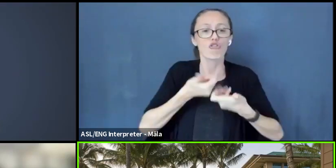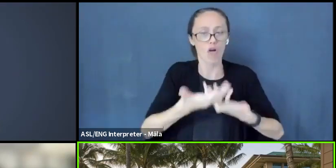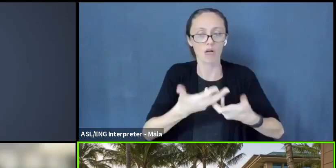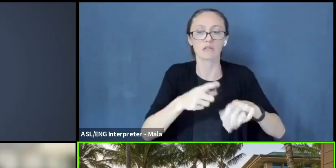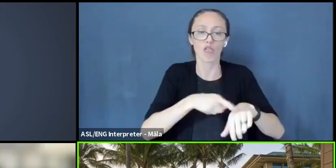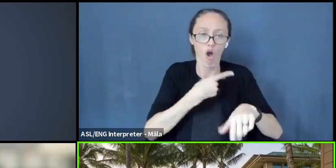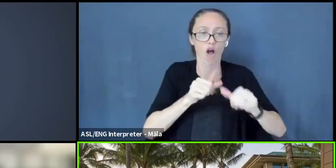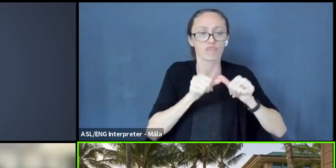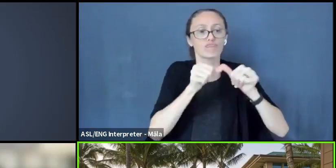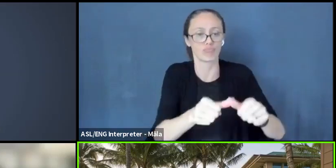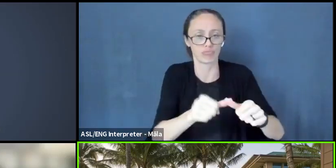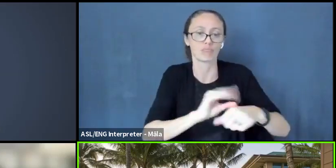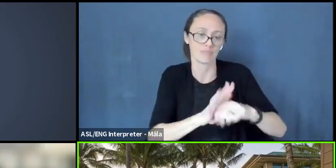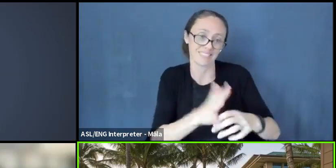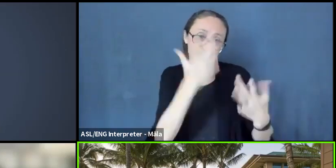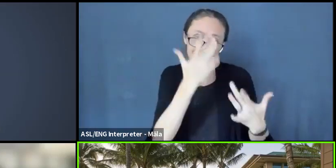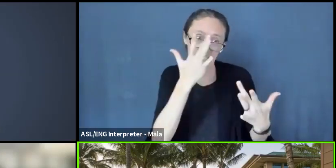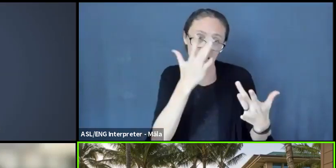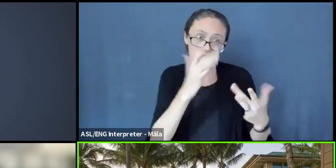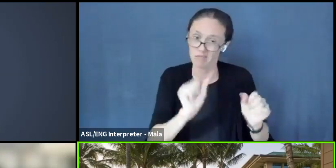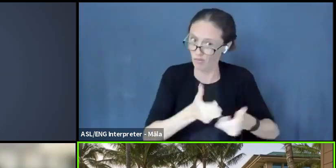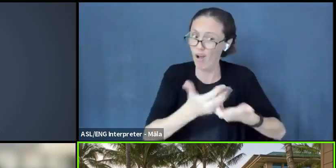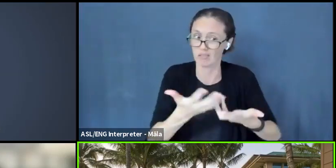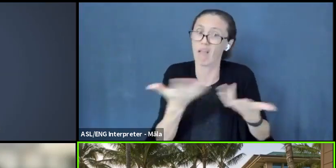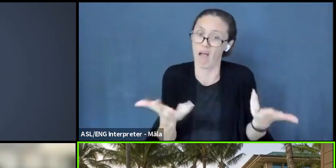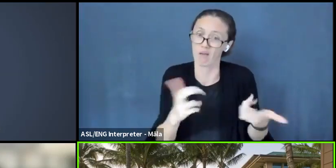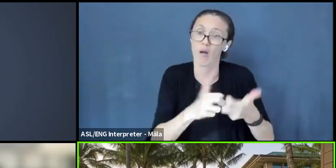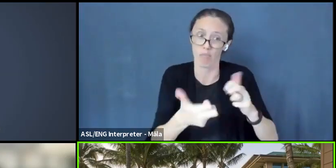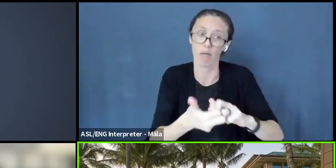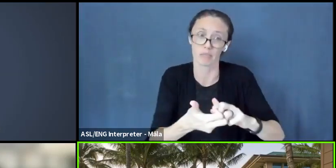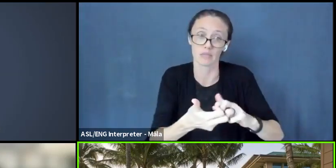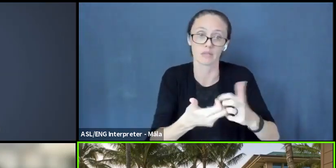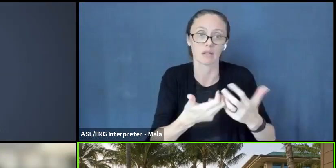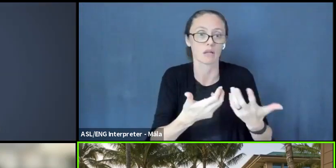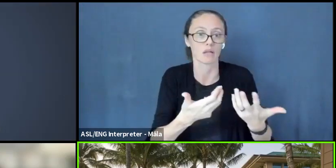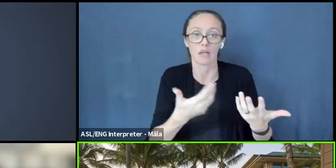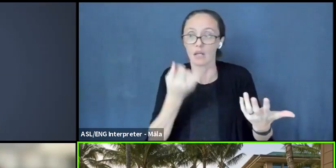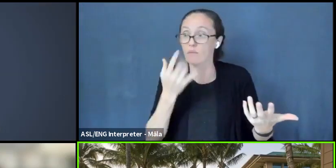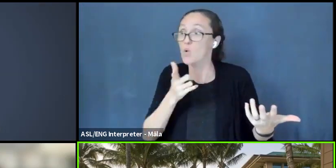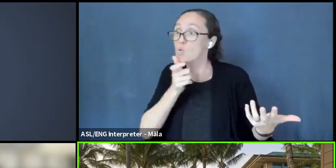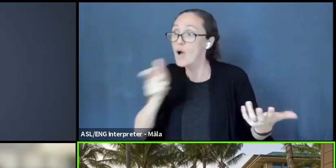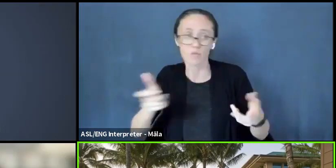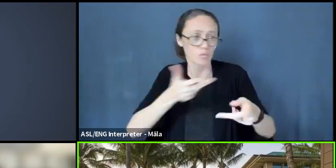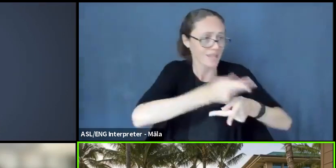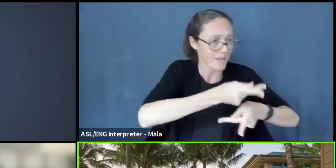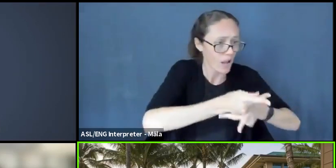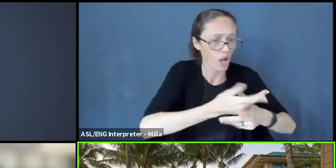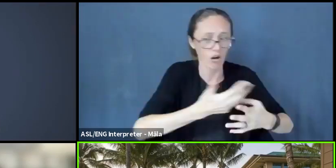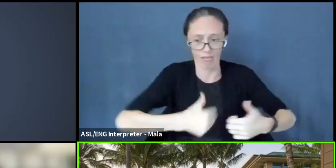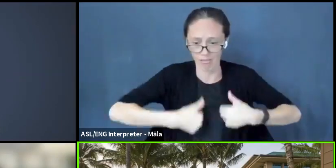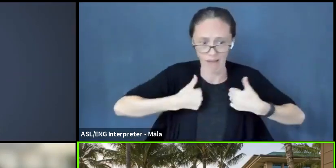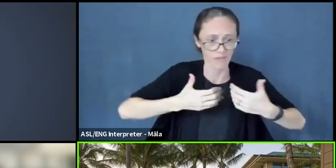cause I a lot of problems. With jobs, caregiving, and life.